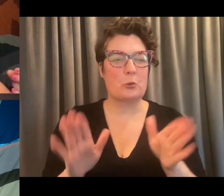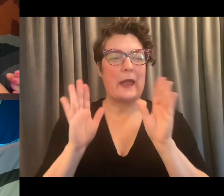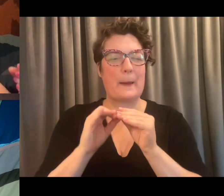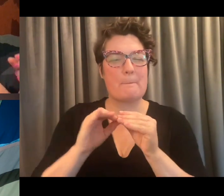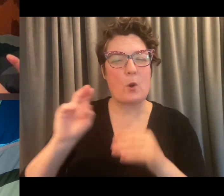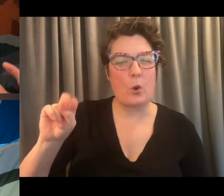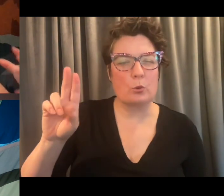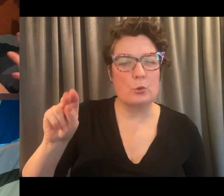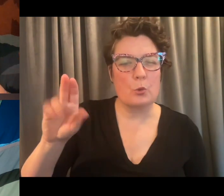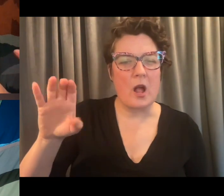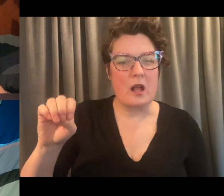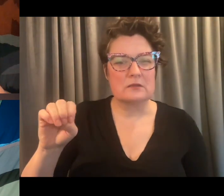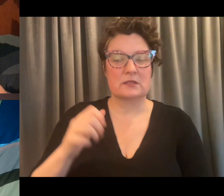ourselves for receiving revelation.